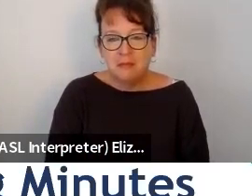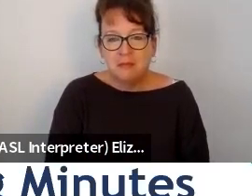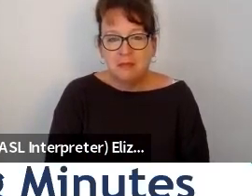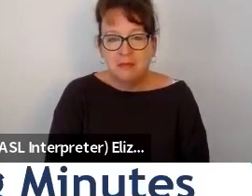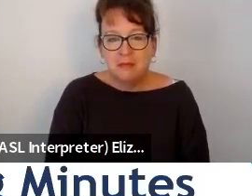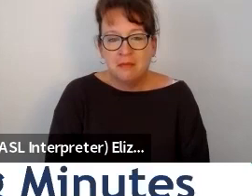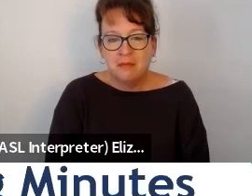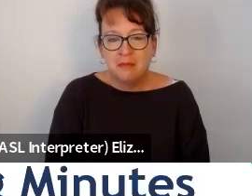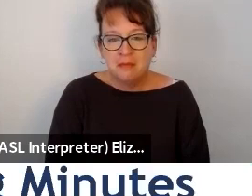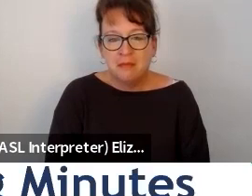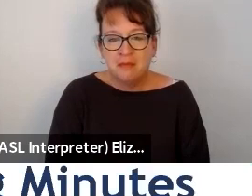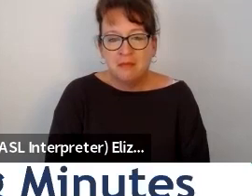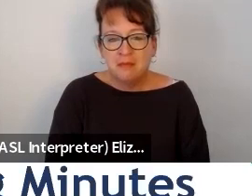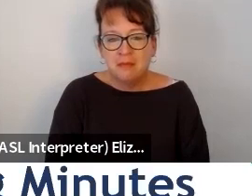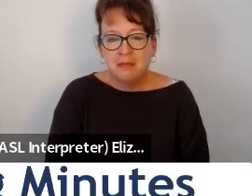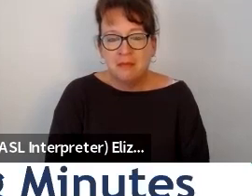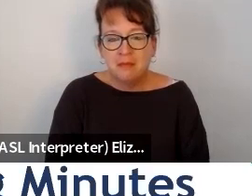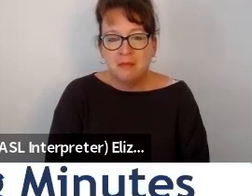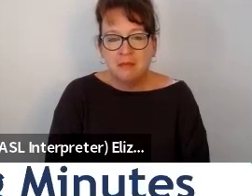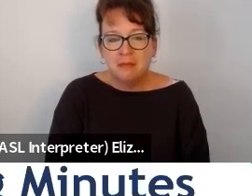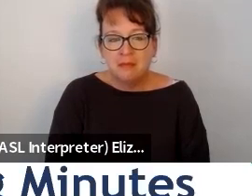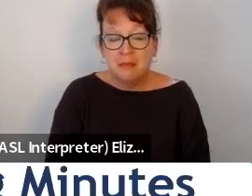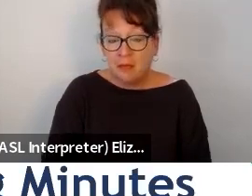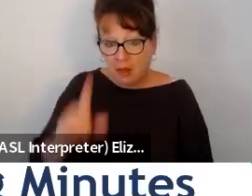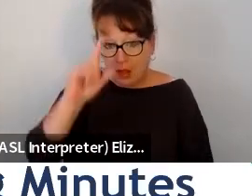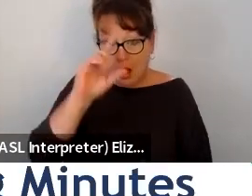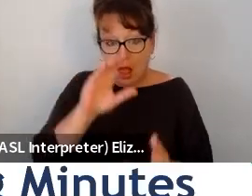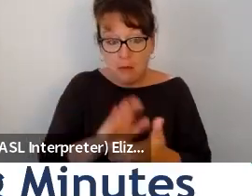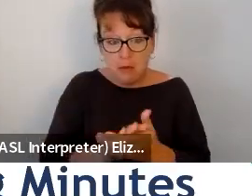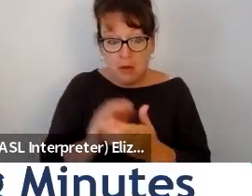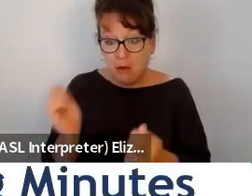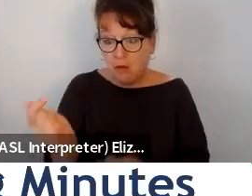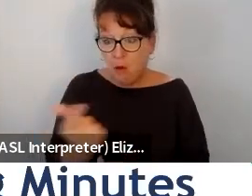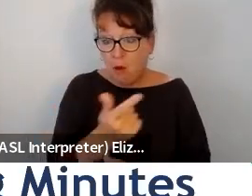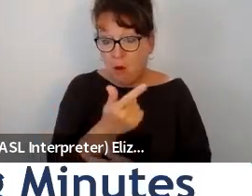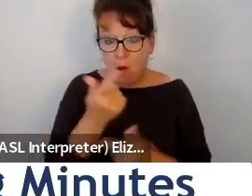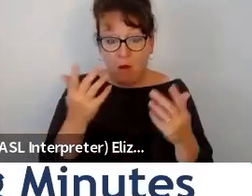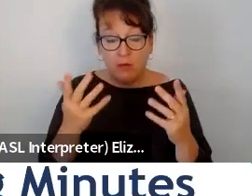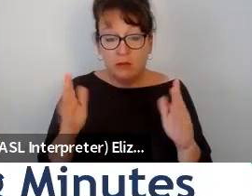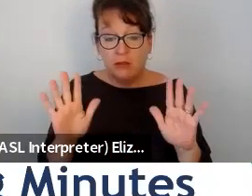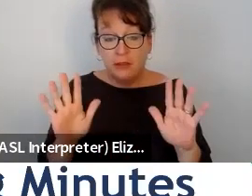and the ports work we've been doing is something we're very proud of.